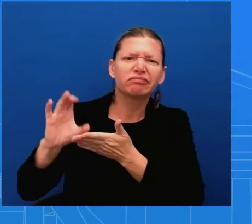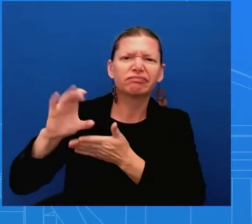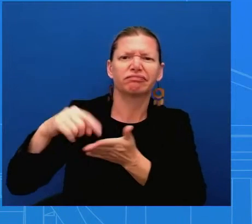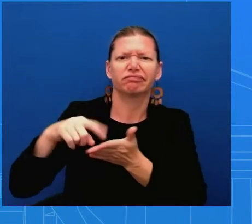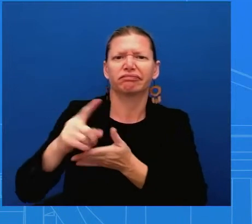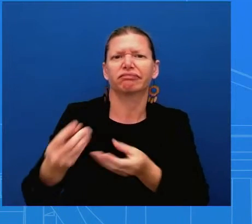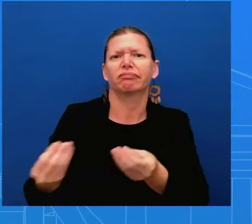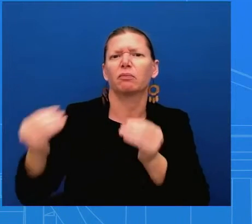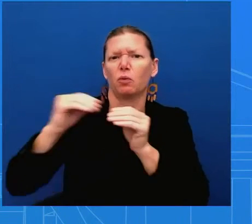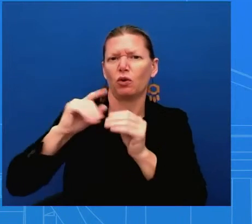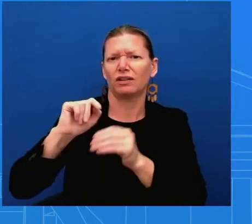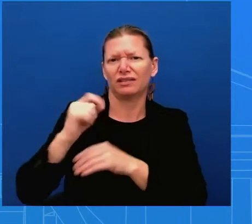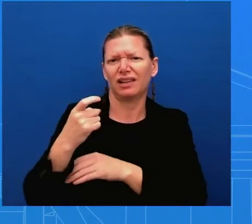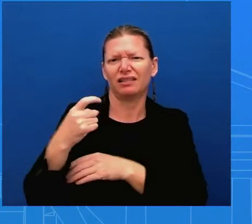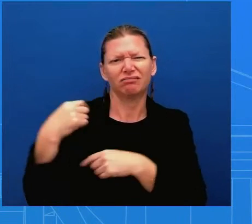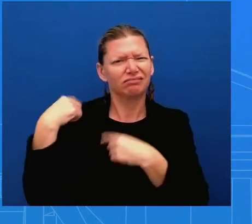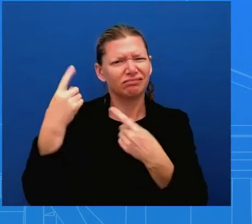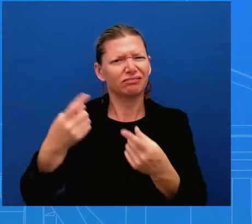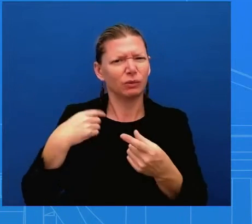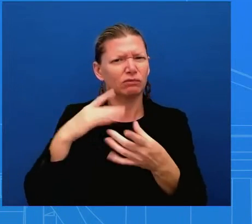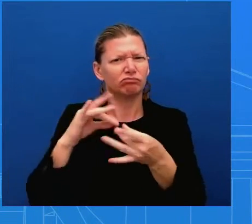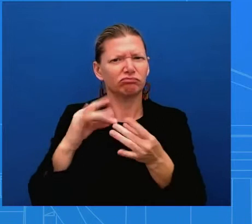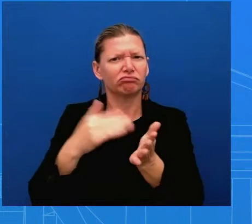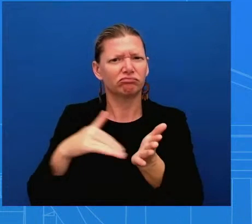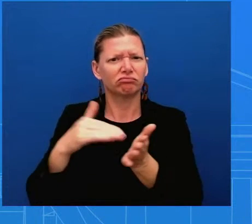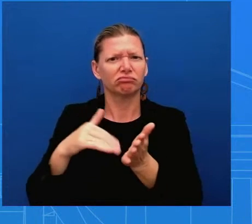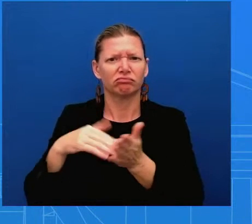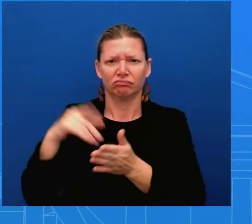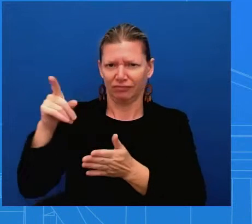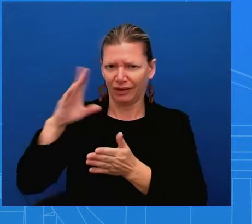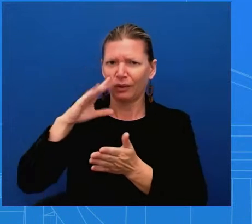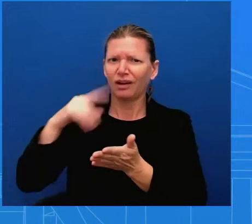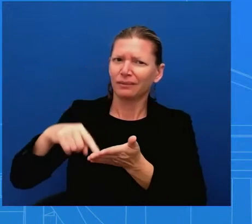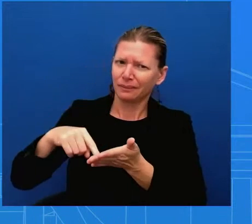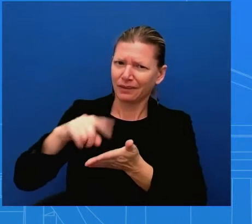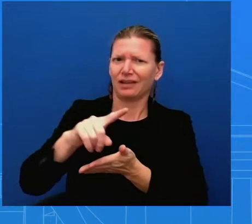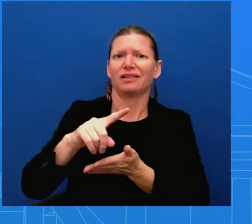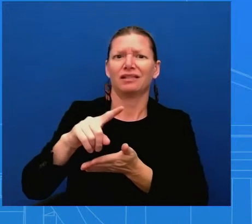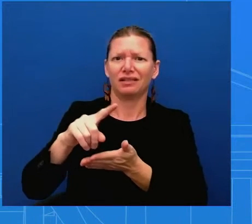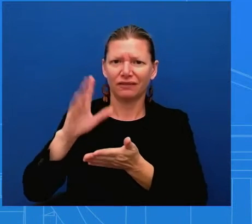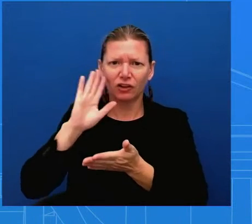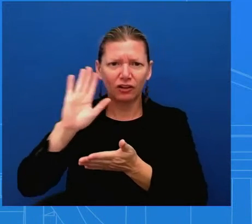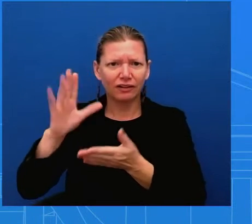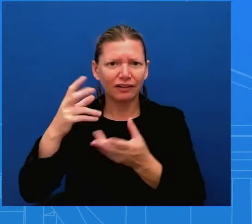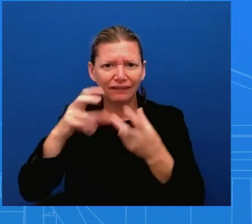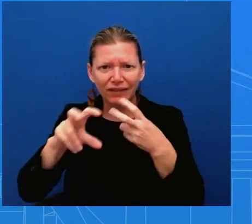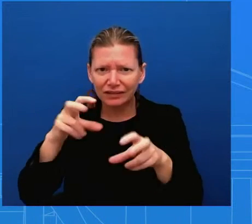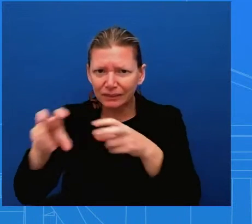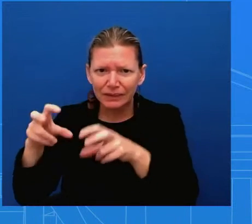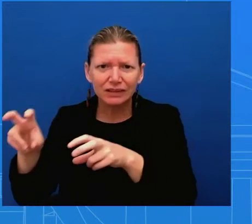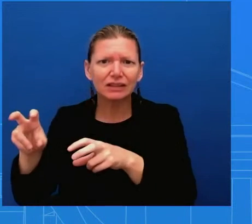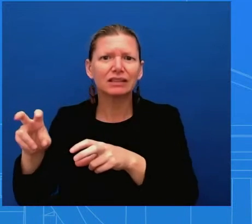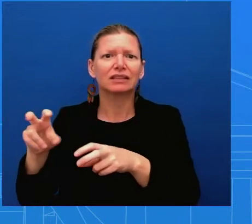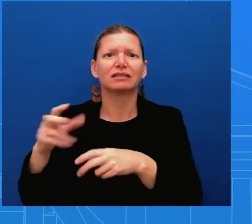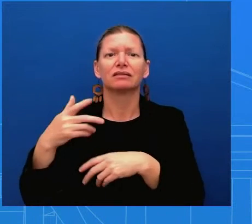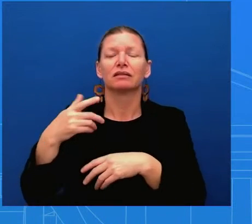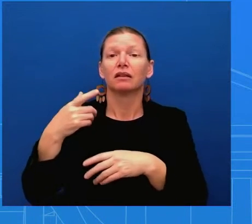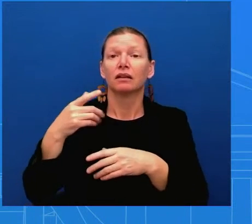and cut the deficit by $3 trillion. And it -- and Buffett also said it doesn't ma- -- bother him to pay taxes.